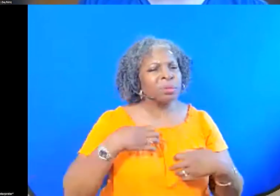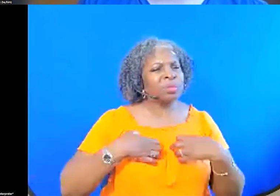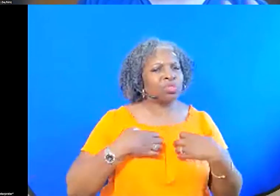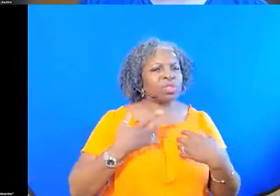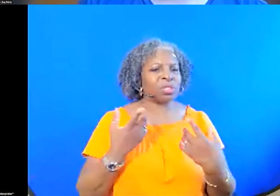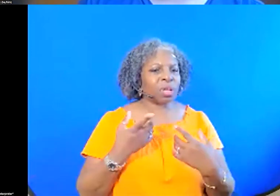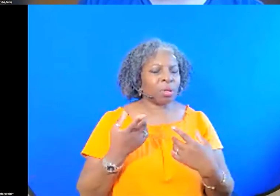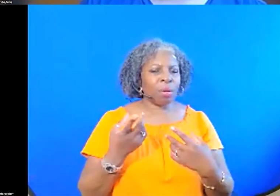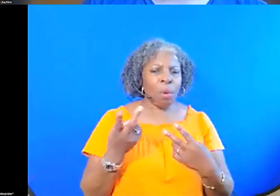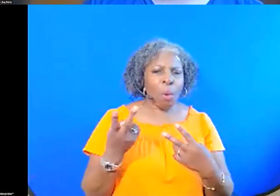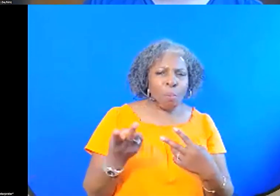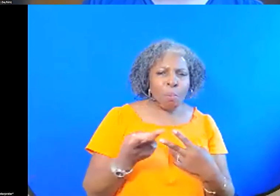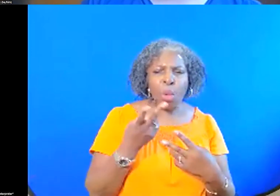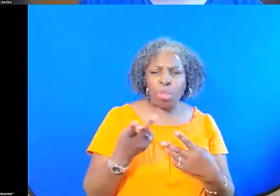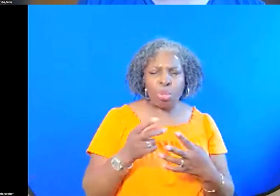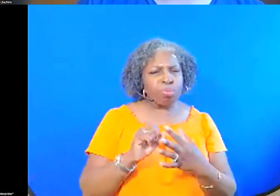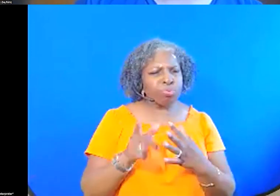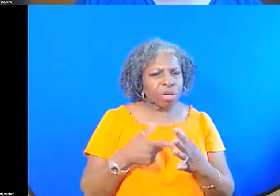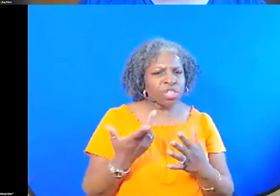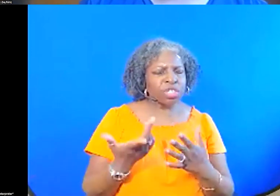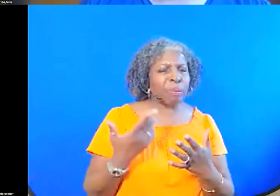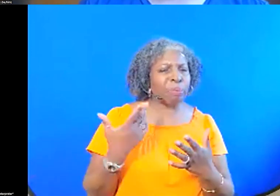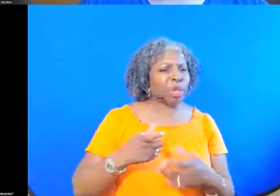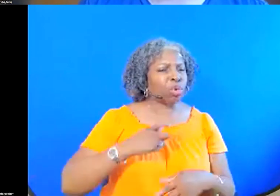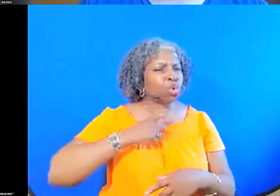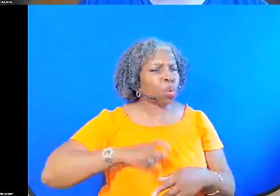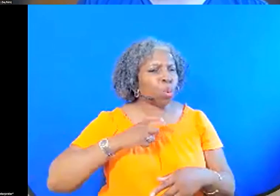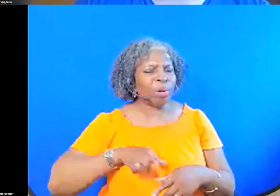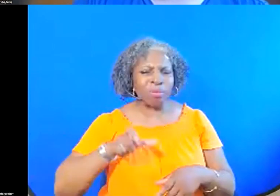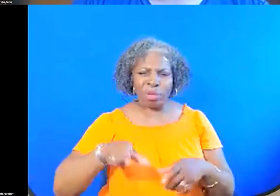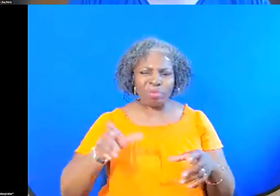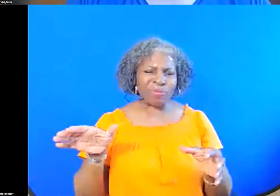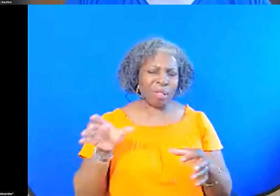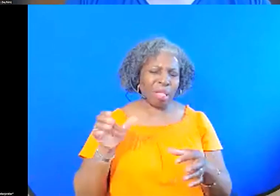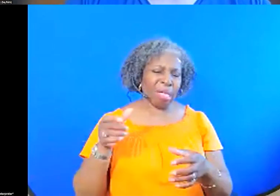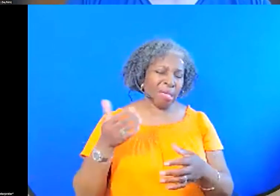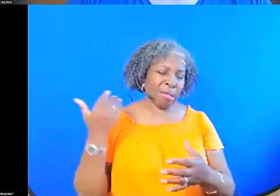been in a space that's been human occupied for 500,000 years, at least.